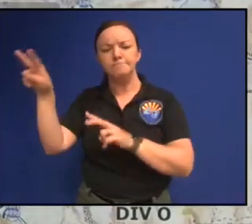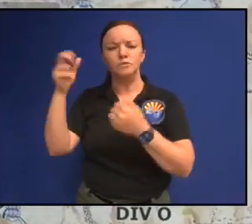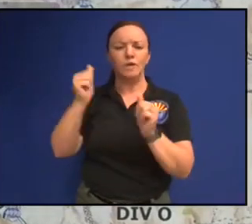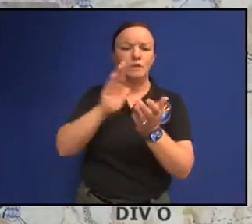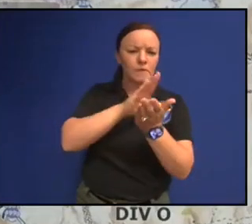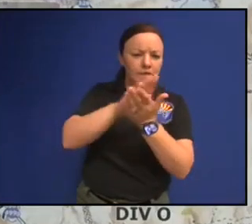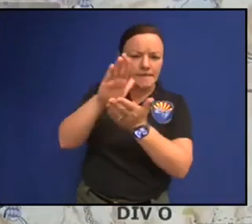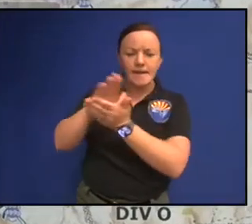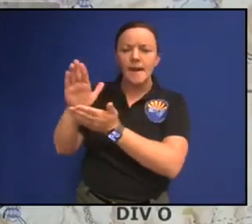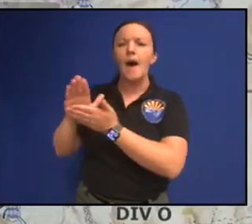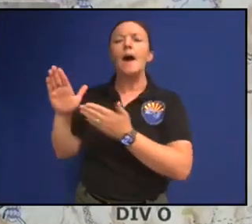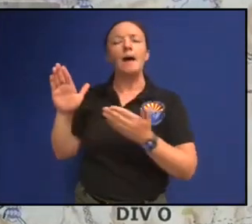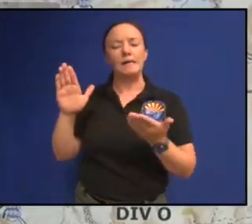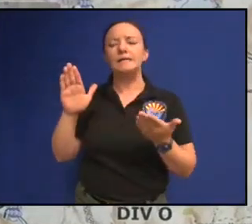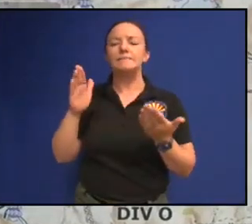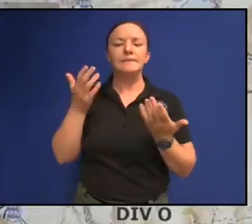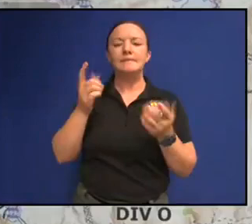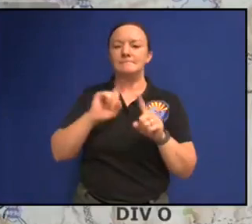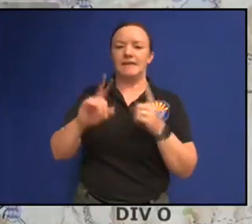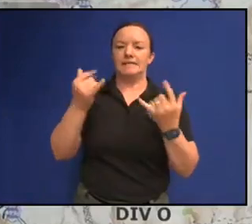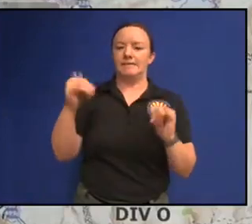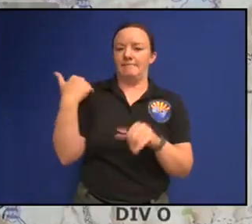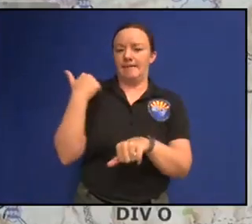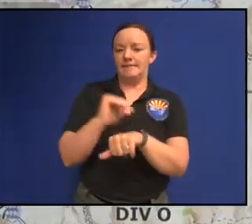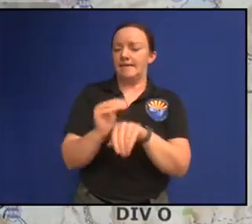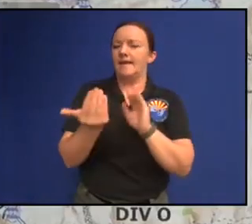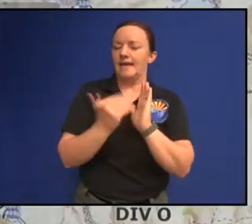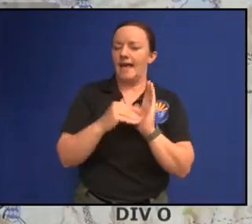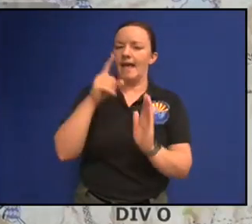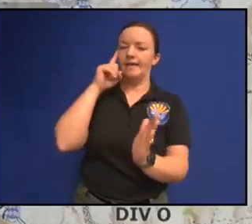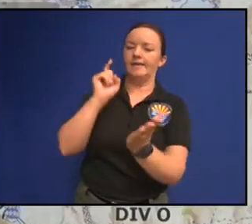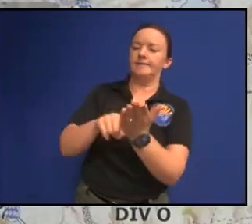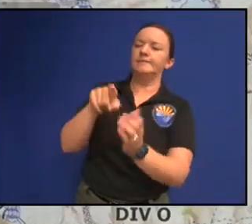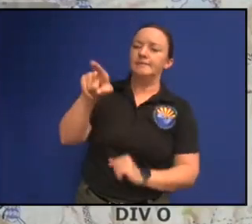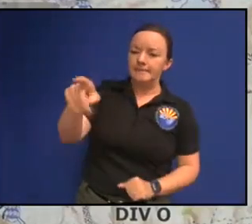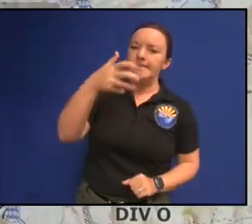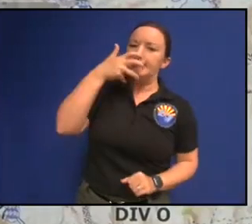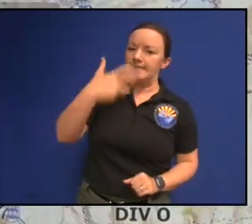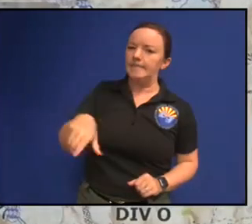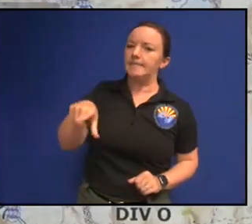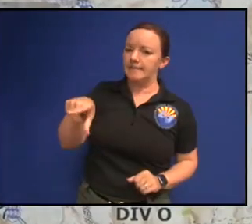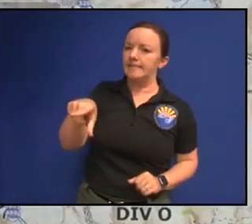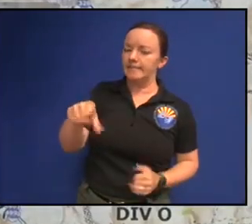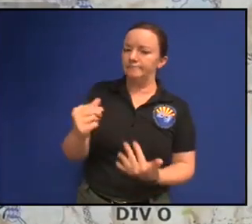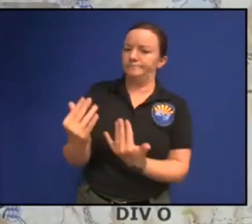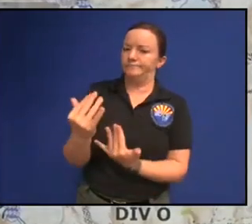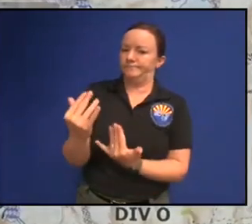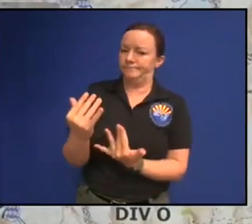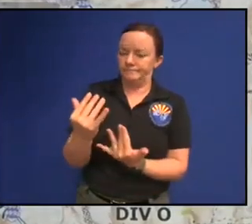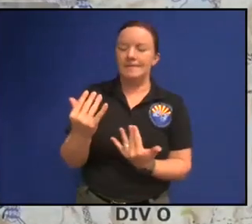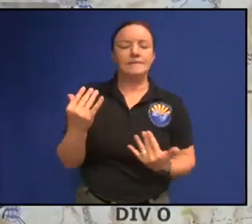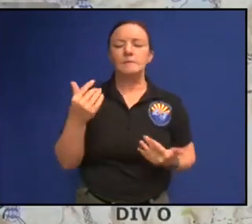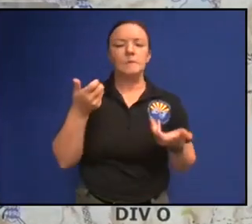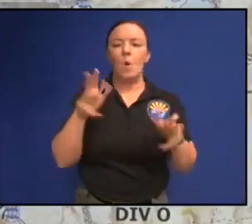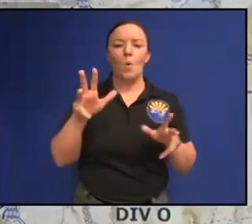SO WE ARE RELUCTANT TO ADD SOME BLACK TO THE MAP.